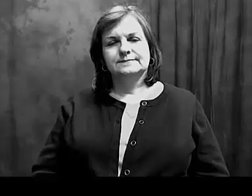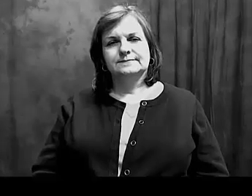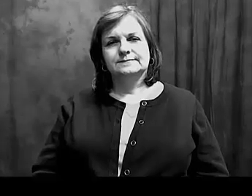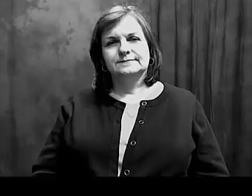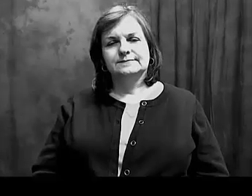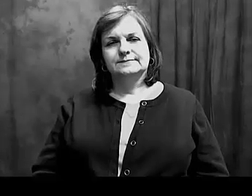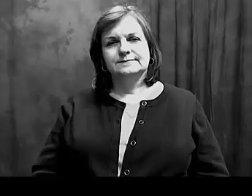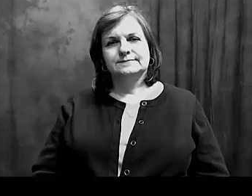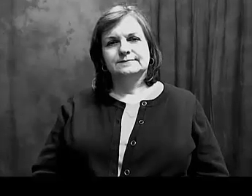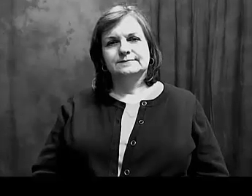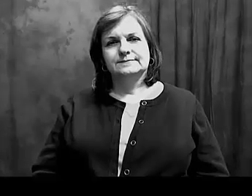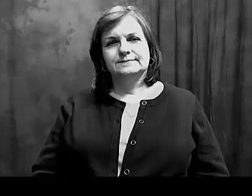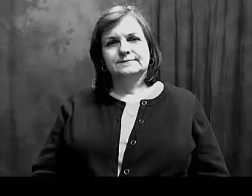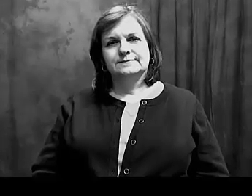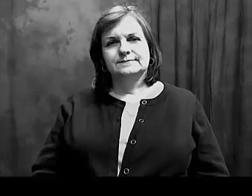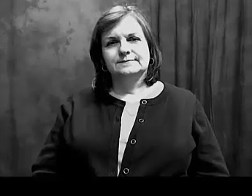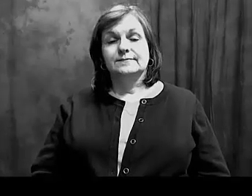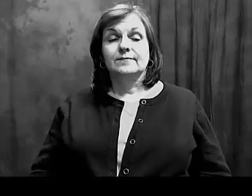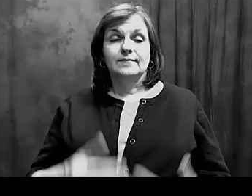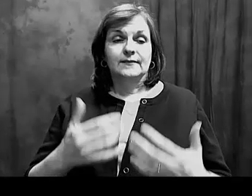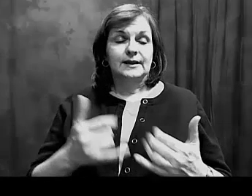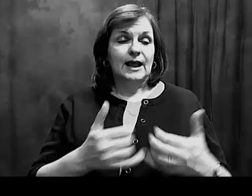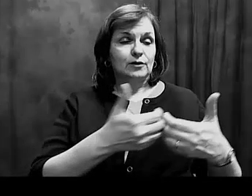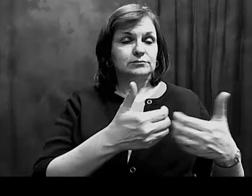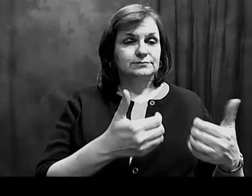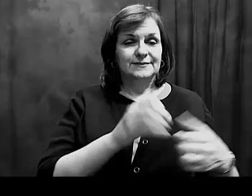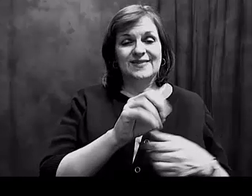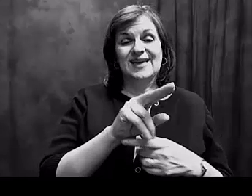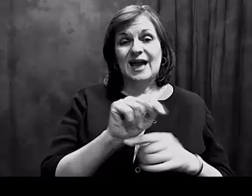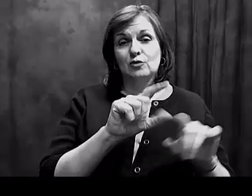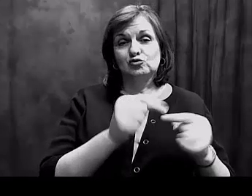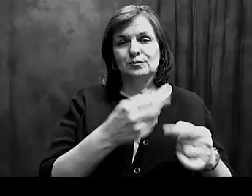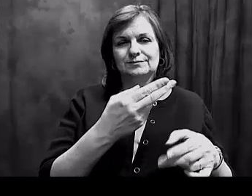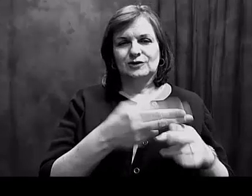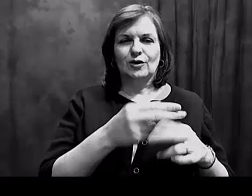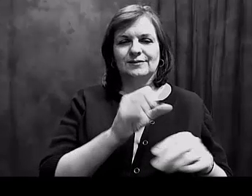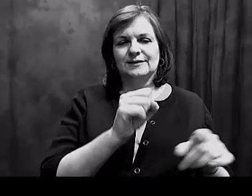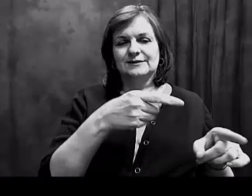so when now that we've broken out our sponges as our outgroup